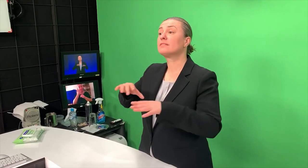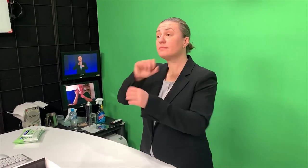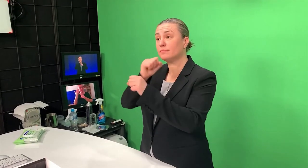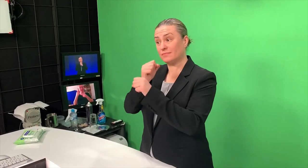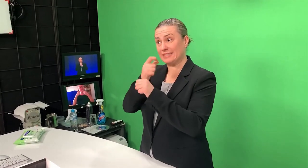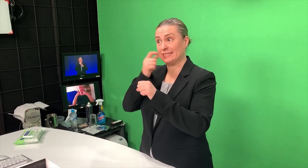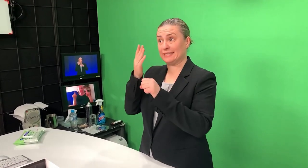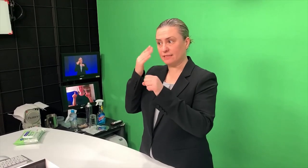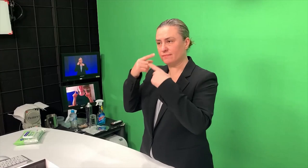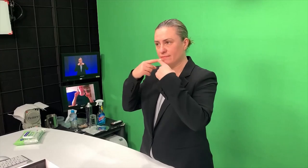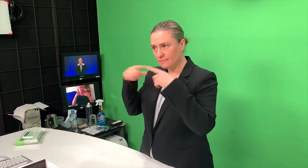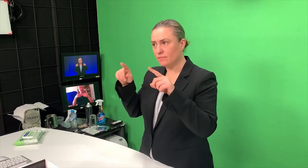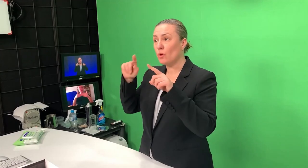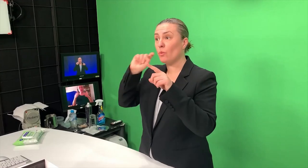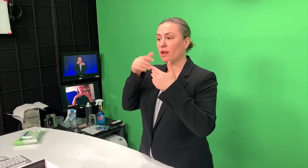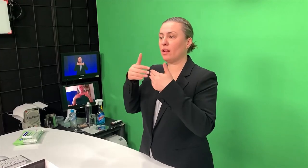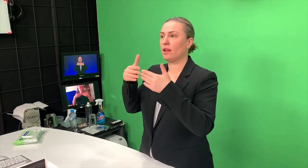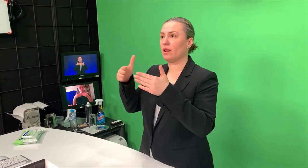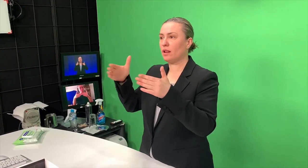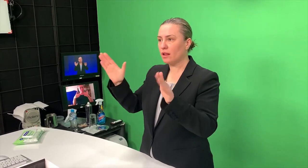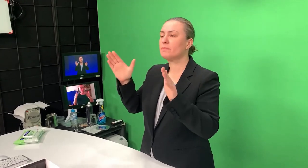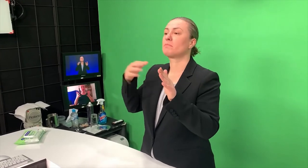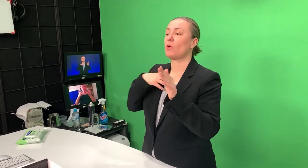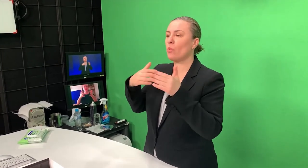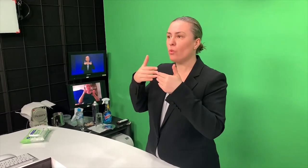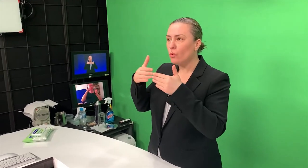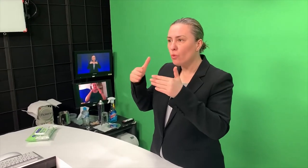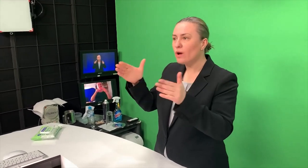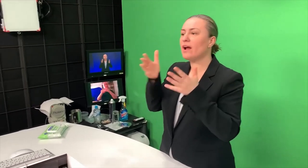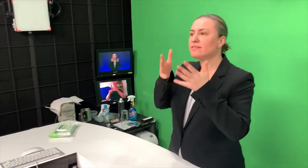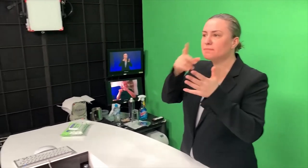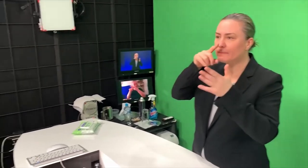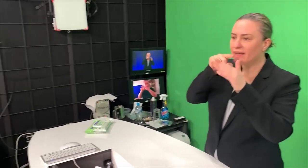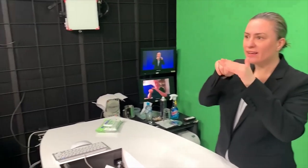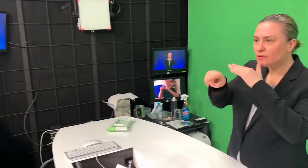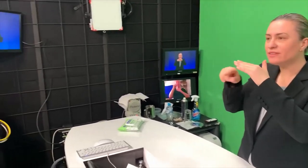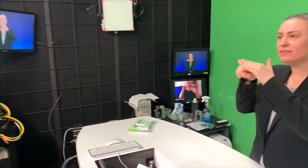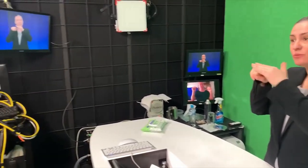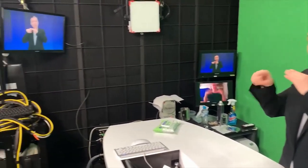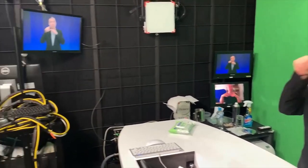The Australian Government recently announced that they will start easing restrictions and allow community participation …